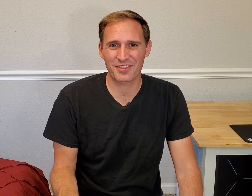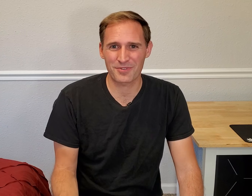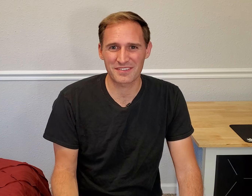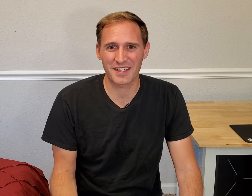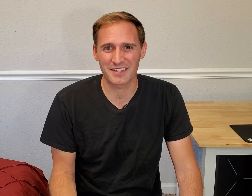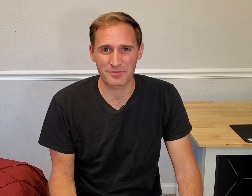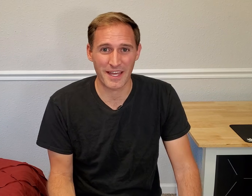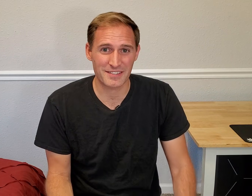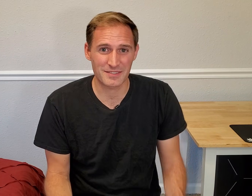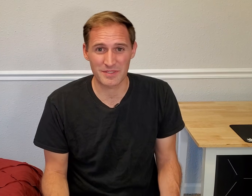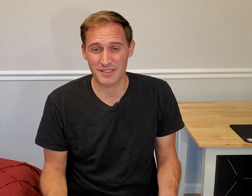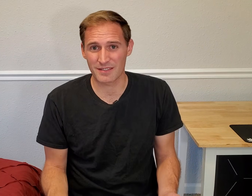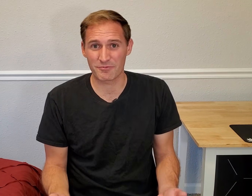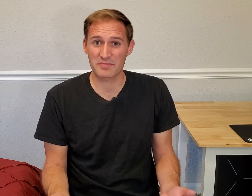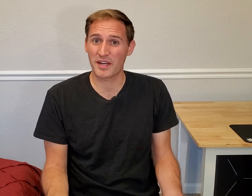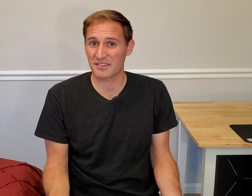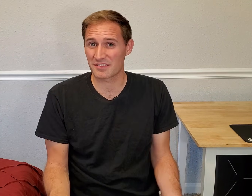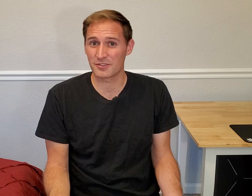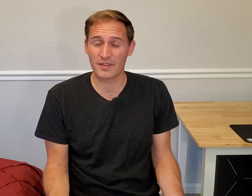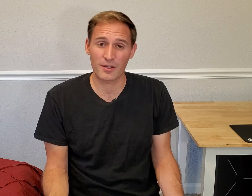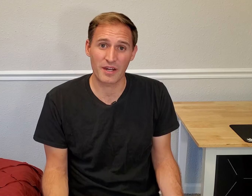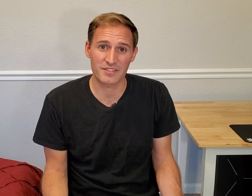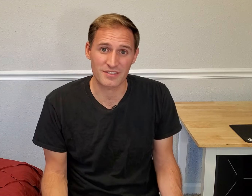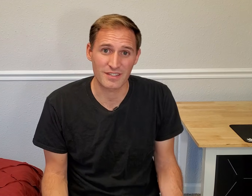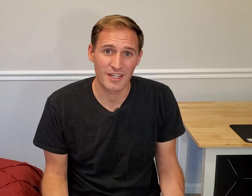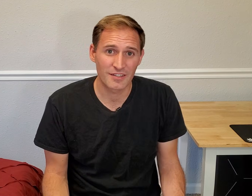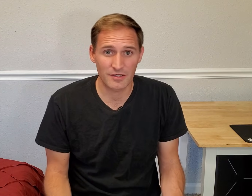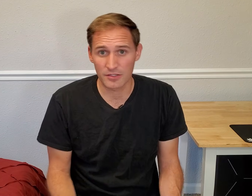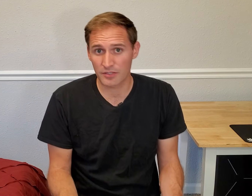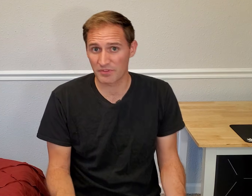next three signs will actually be responses to that question. So you could